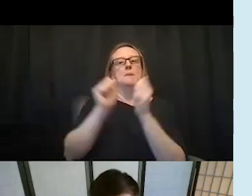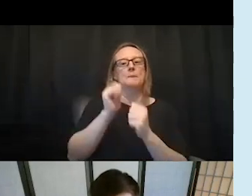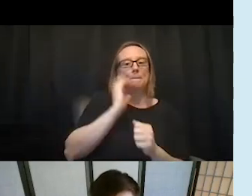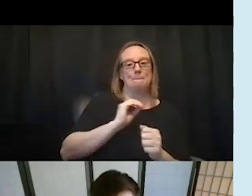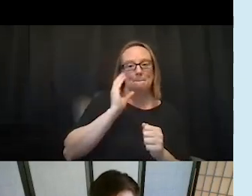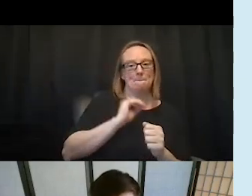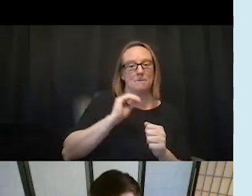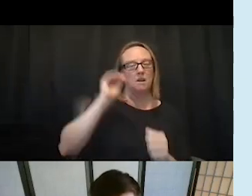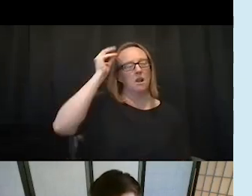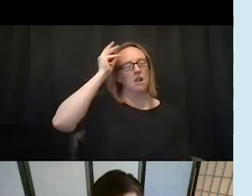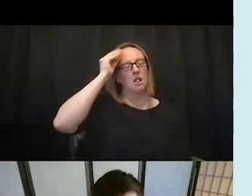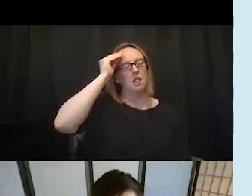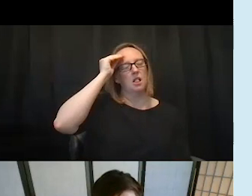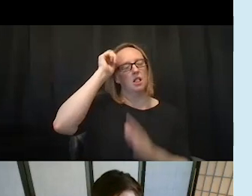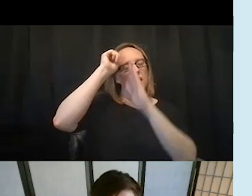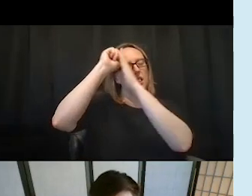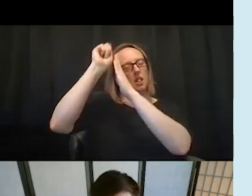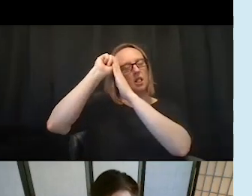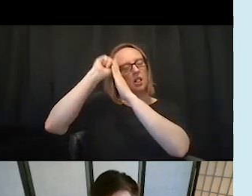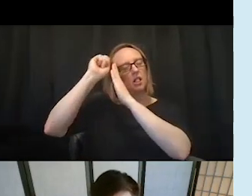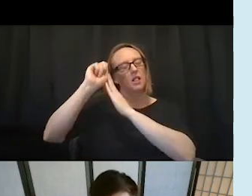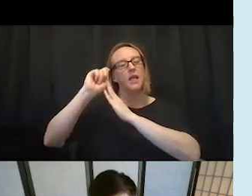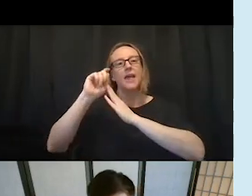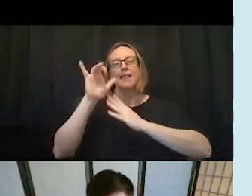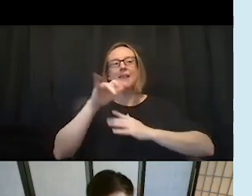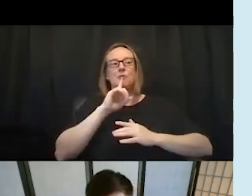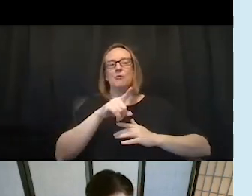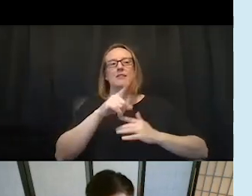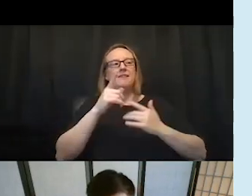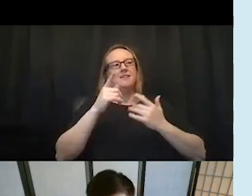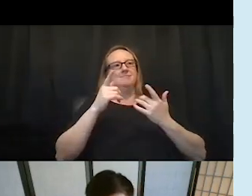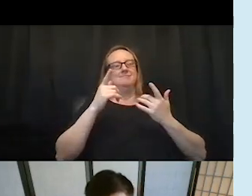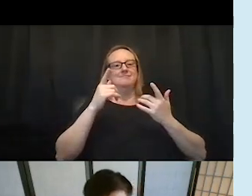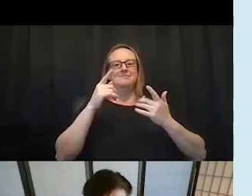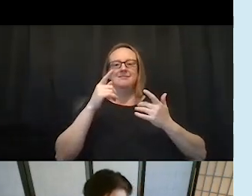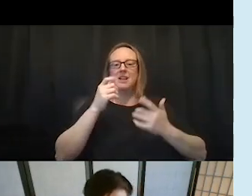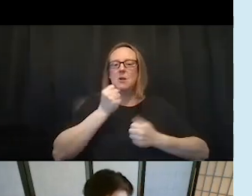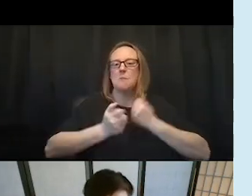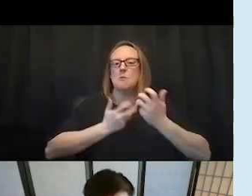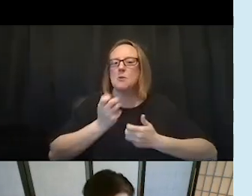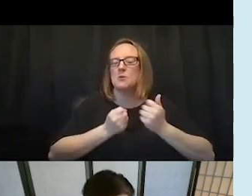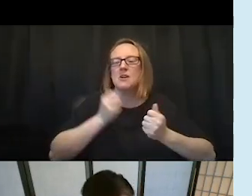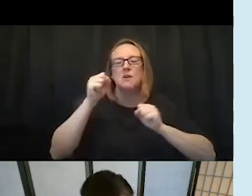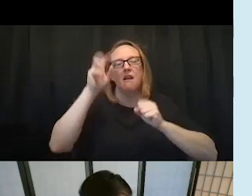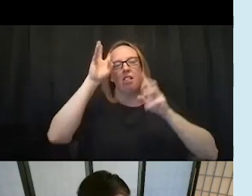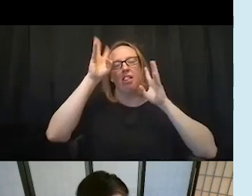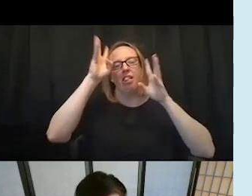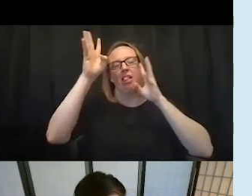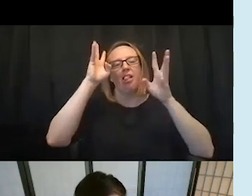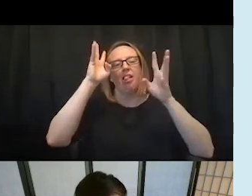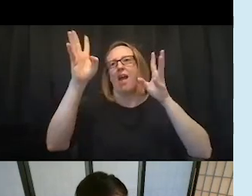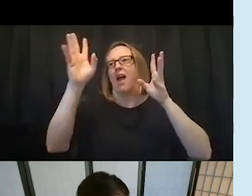of speaks to how accessible poetry is and you can kind of formulate poems anywhere and in any way.